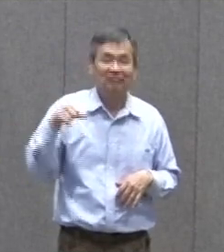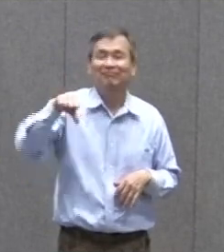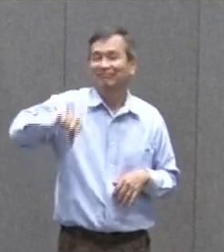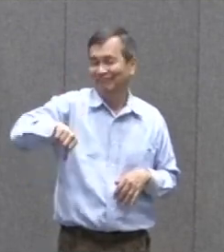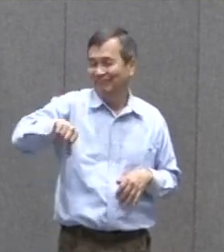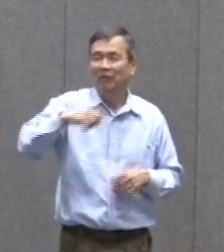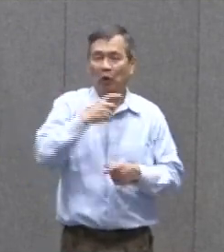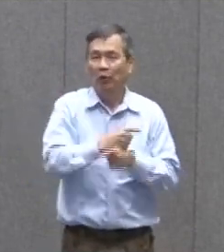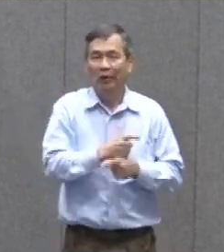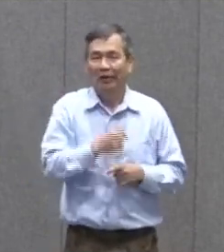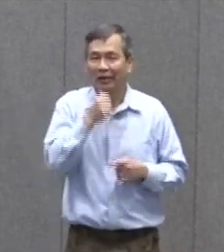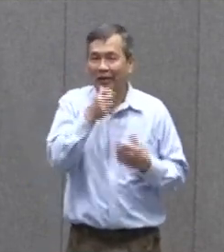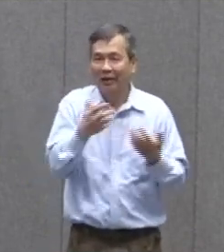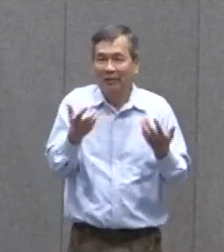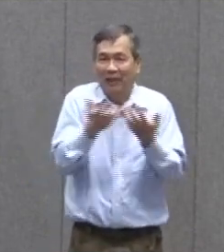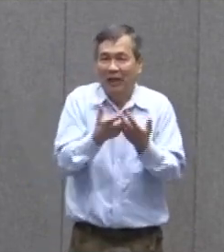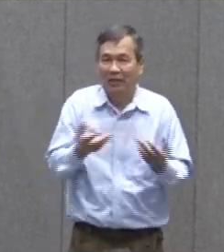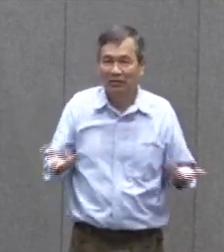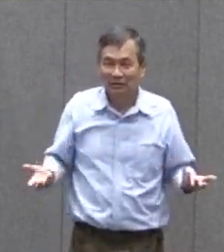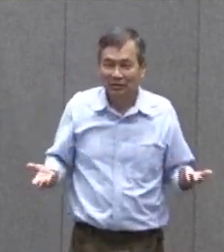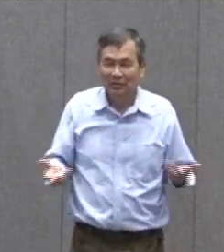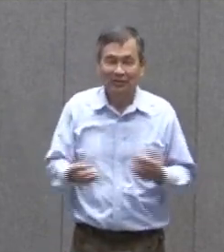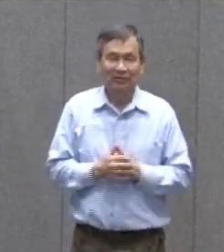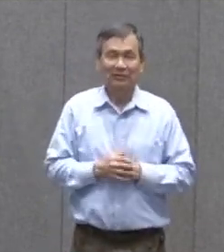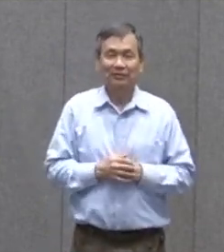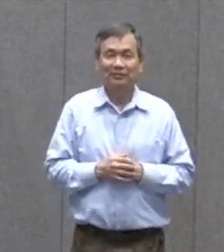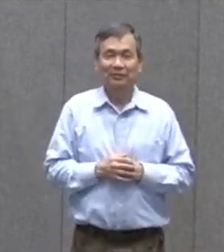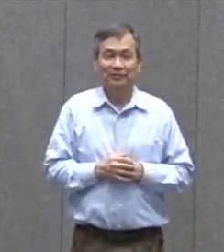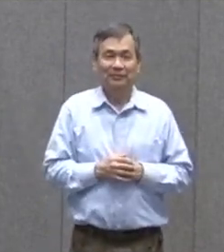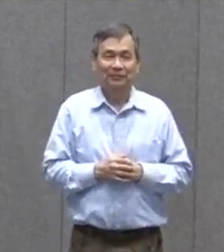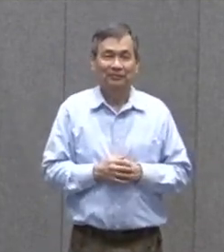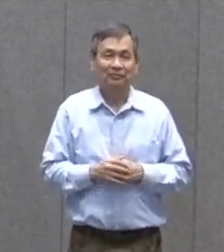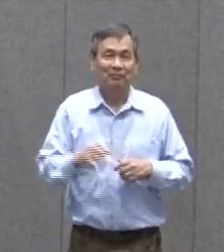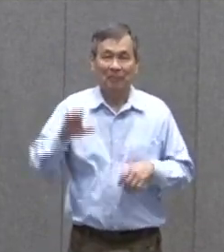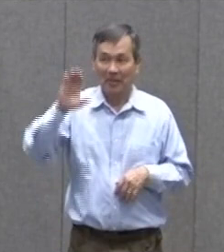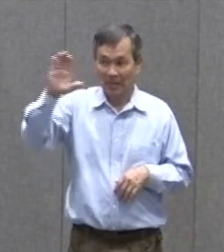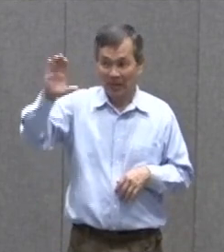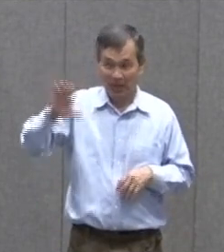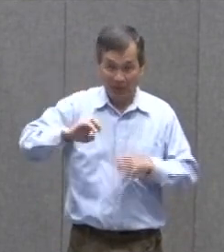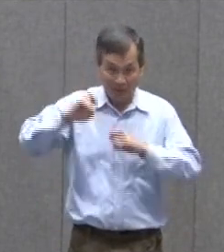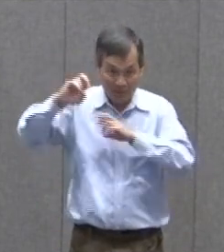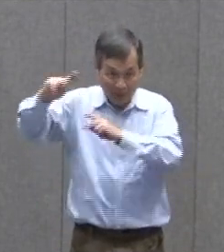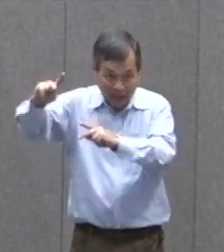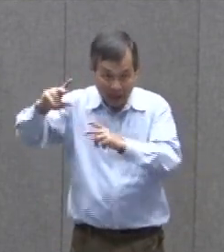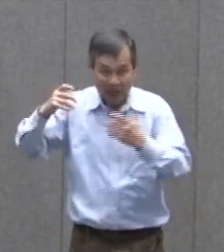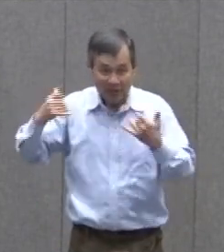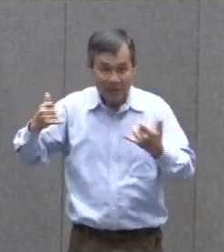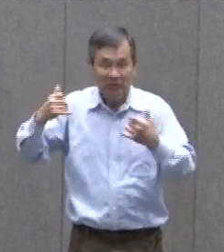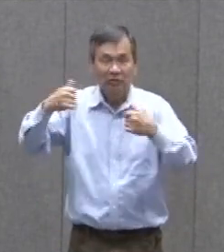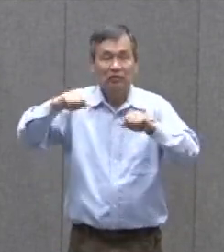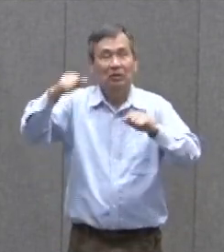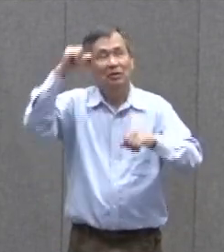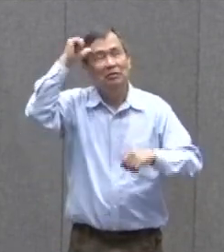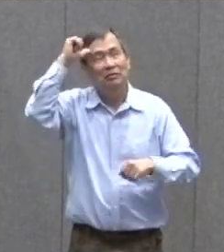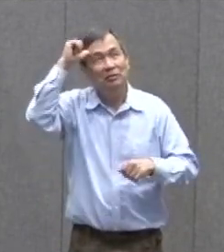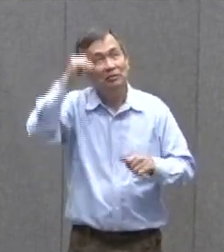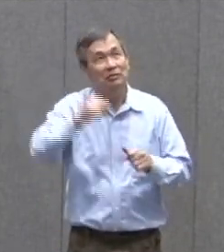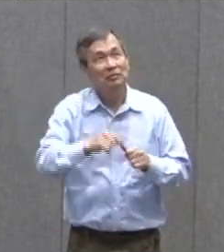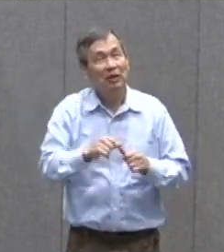That's right, I didn't get a match this time. Let me put my cards back. I'm going to try to remember where they are.